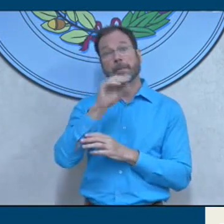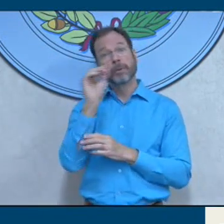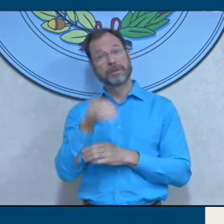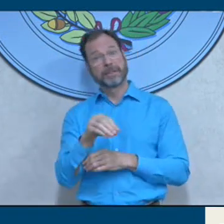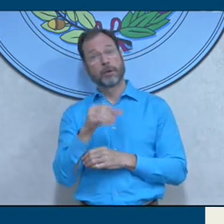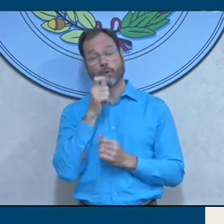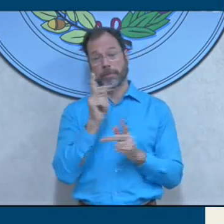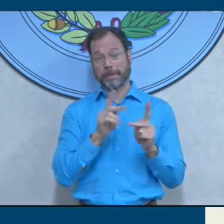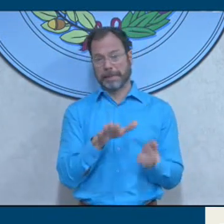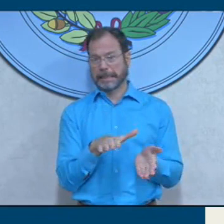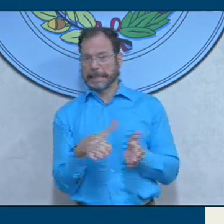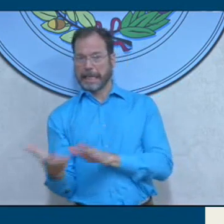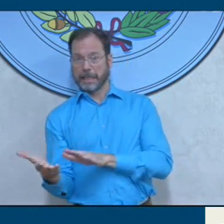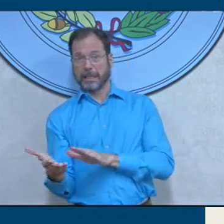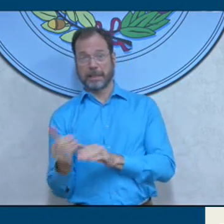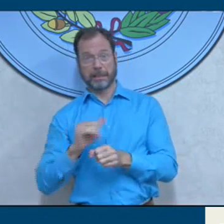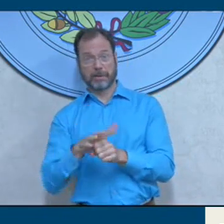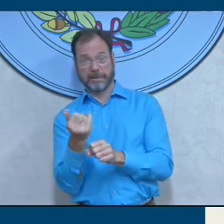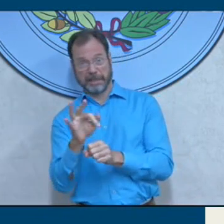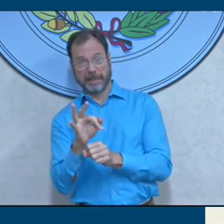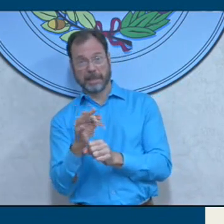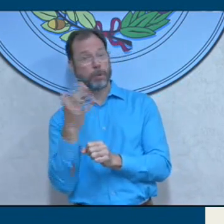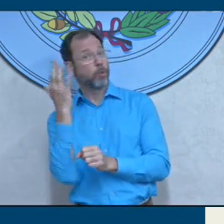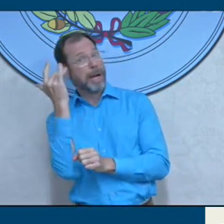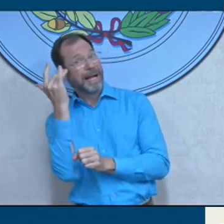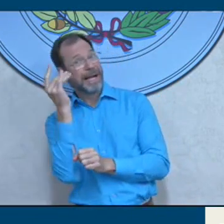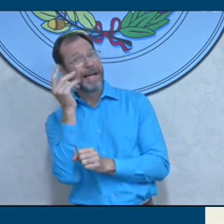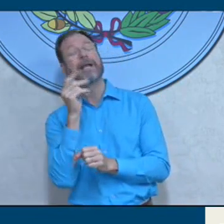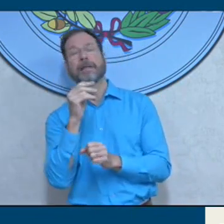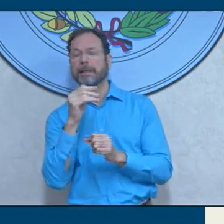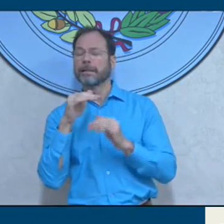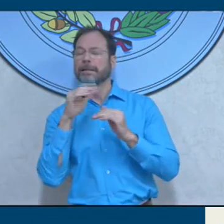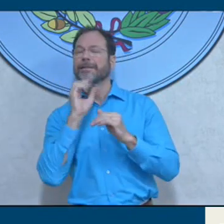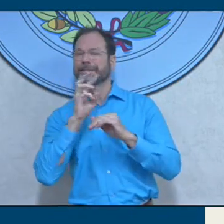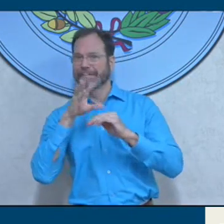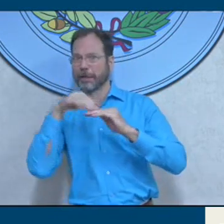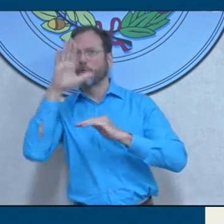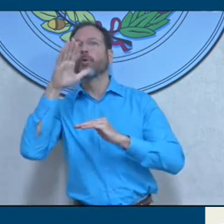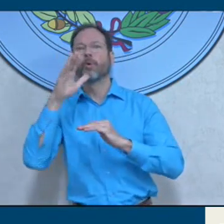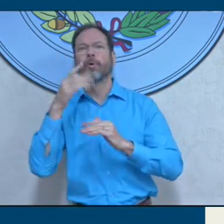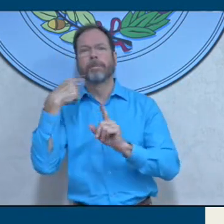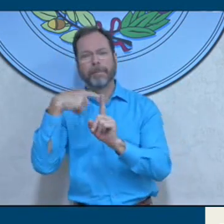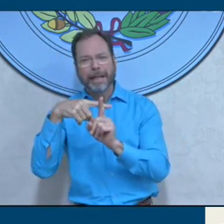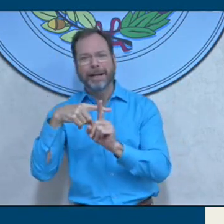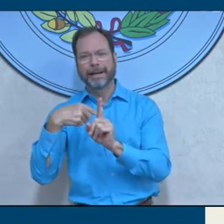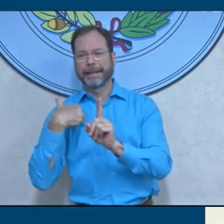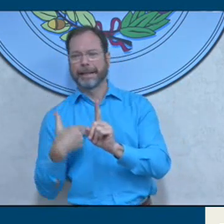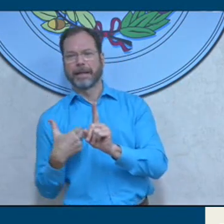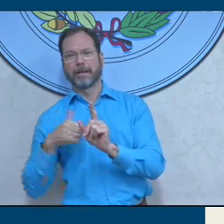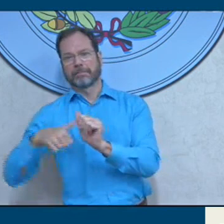GROUP YOU HAVE SOME OTHER HEALTH BASE CONDITION. WE KNOW THAT ABOUT 75% OF THE DEATHS